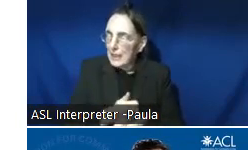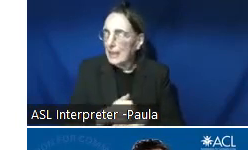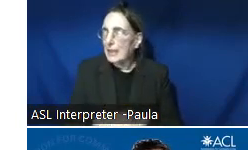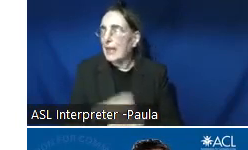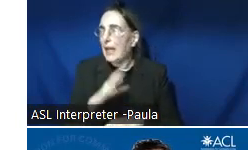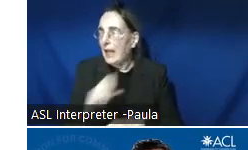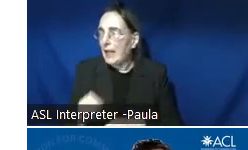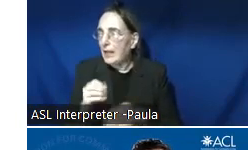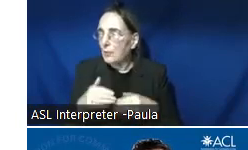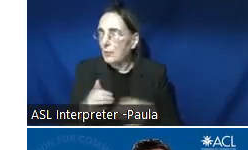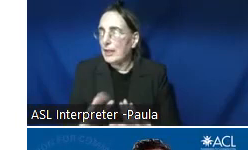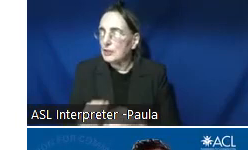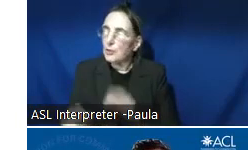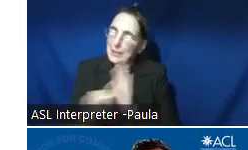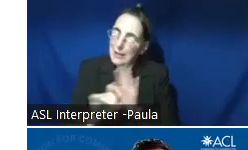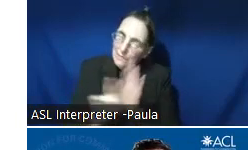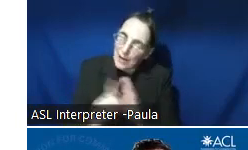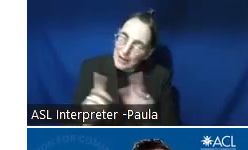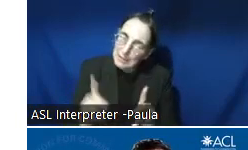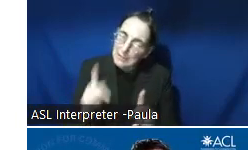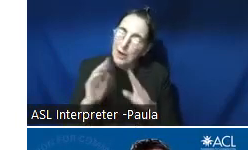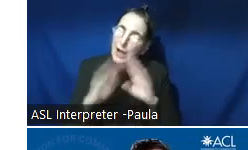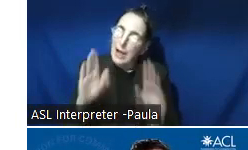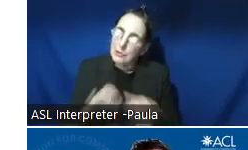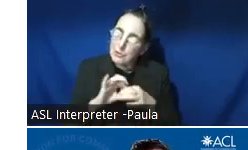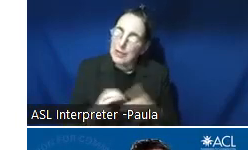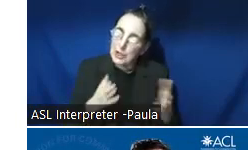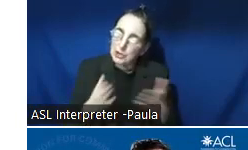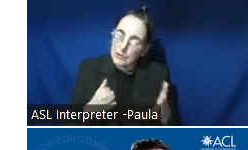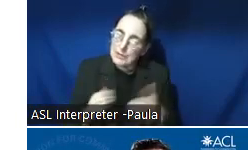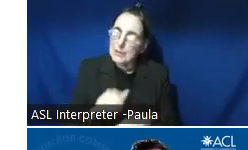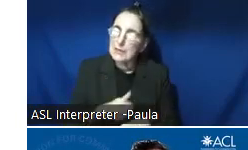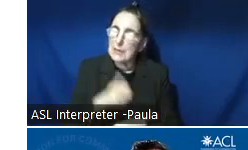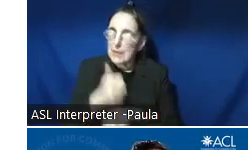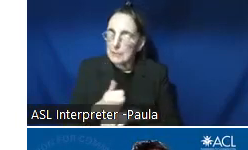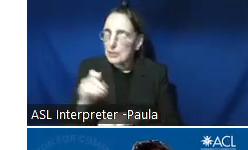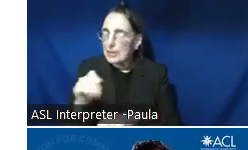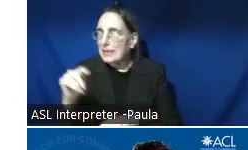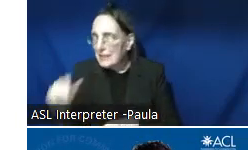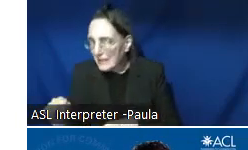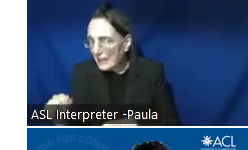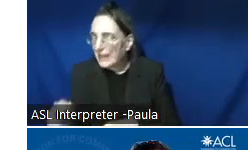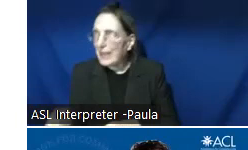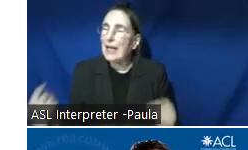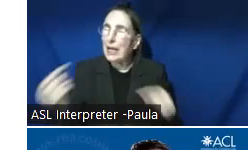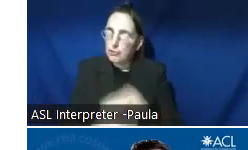housing-related services, including establishing data use agreements and cross system data matching, strategies to